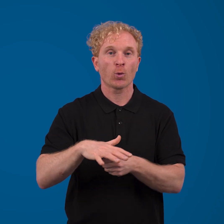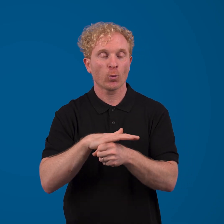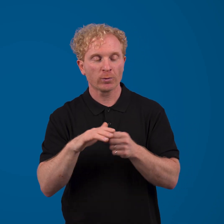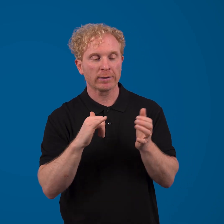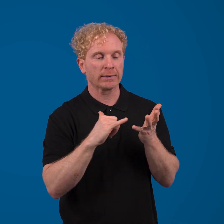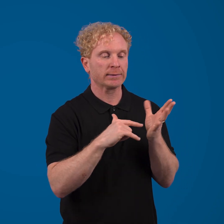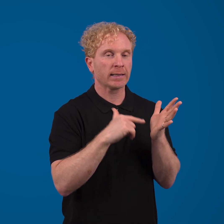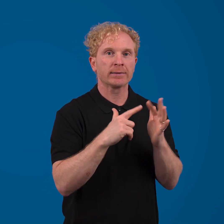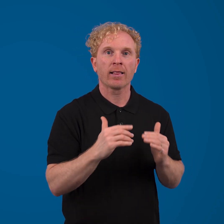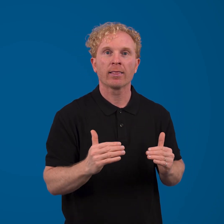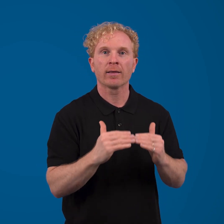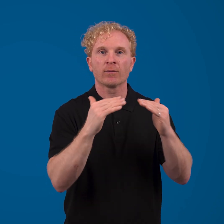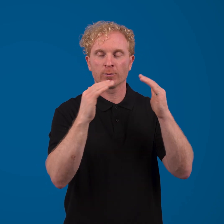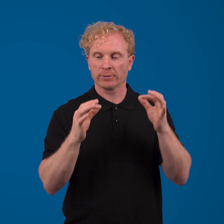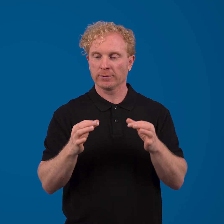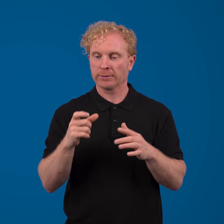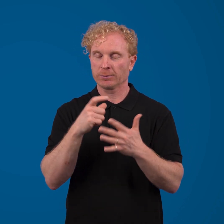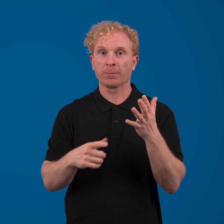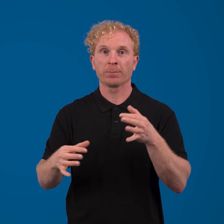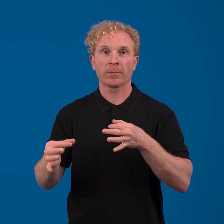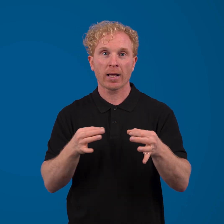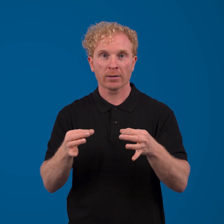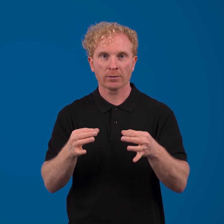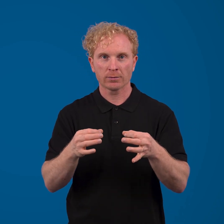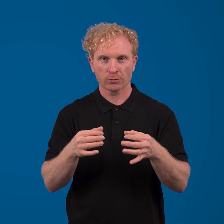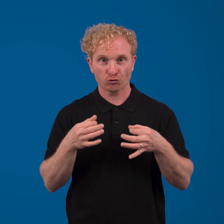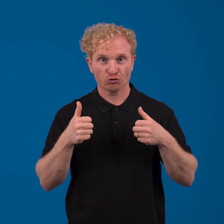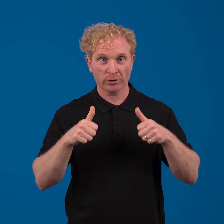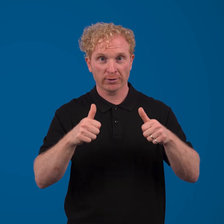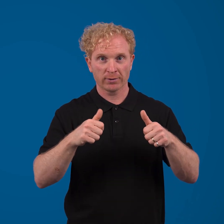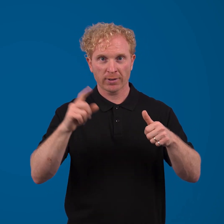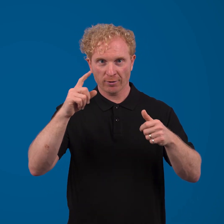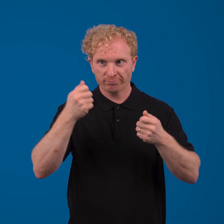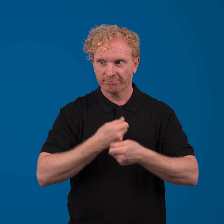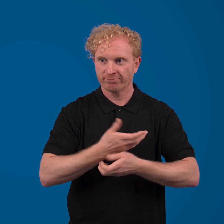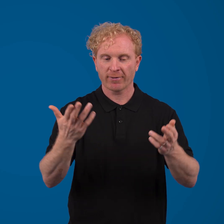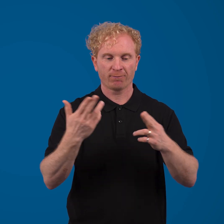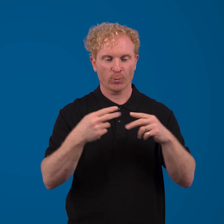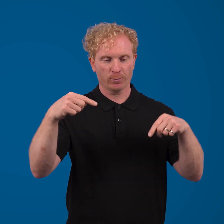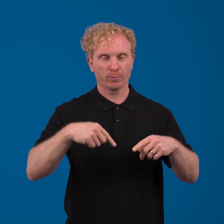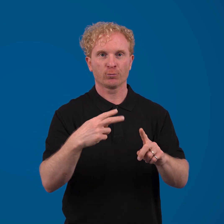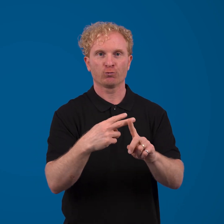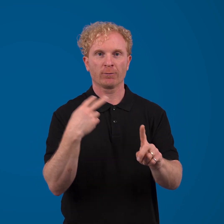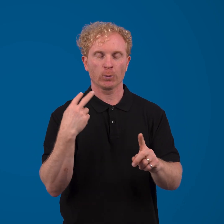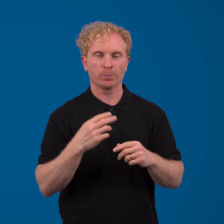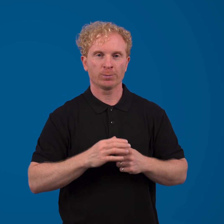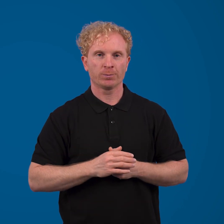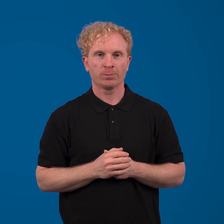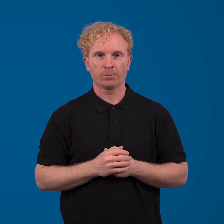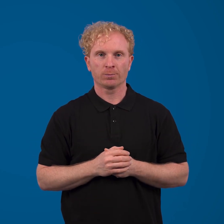local and state level disability plans and strategies are out-of-scope of the Review.